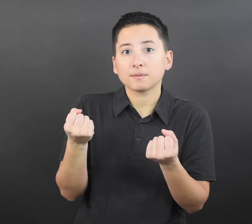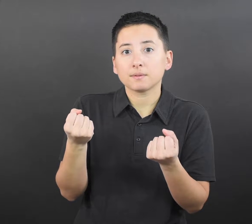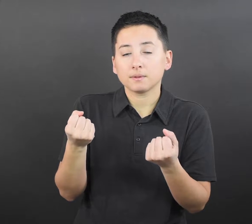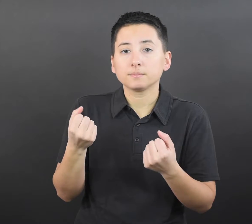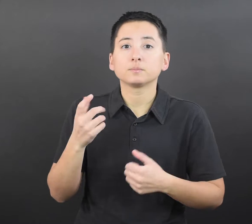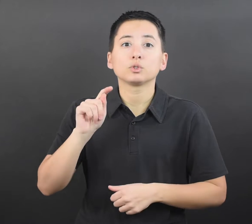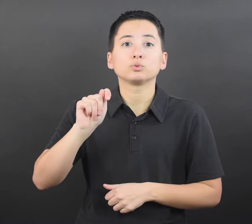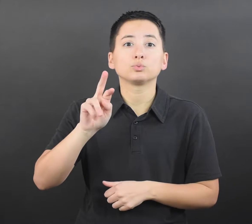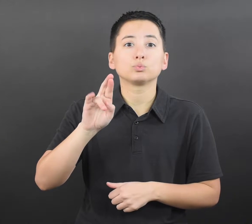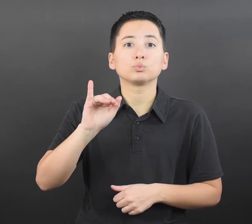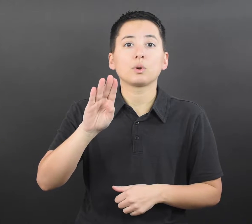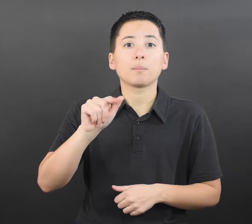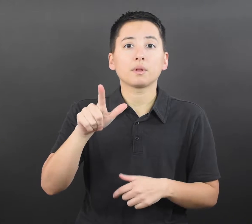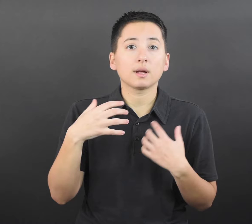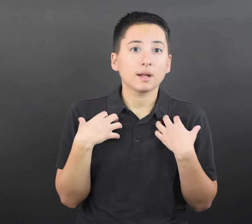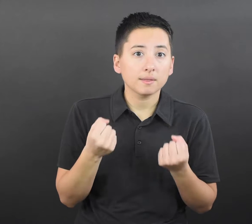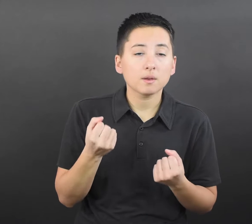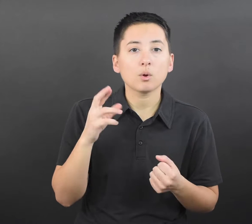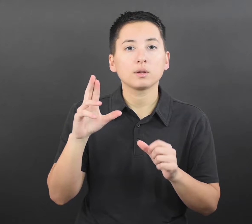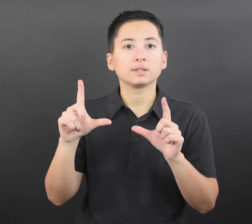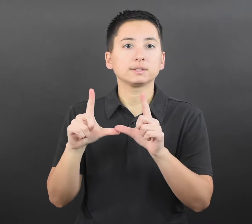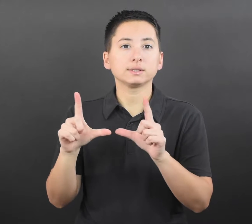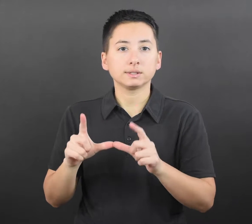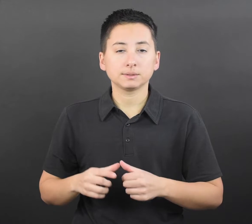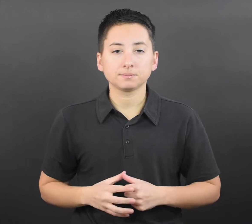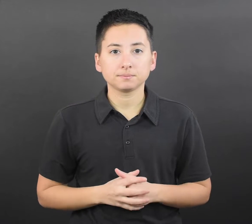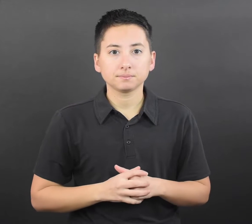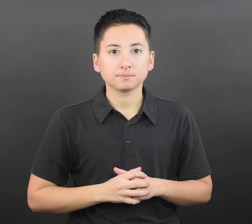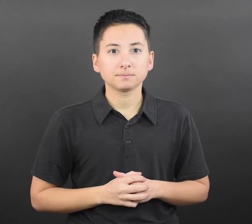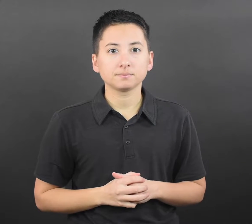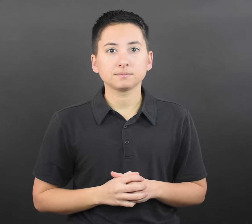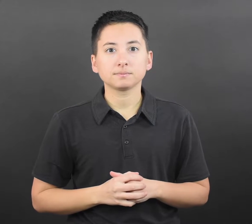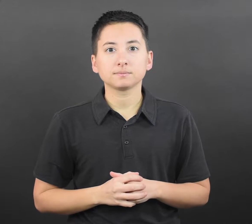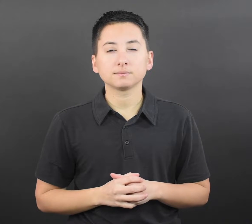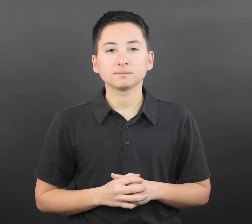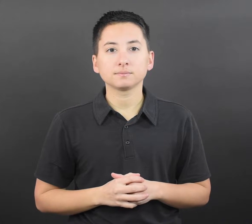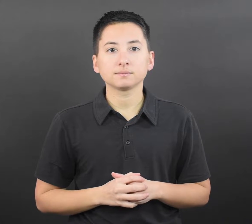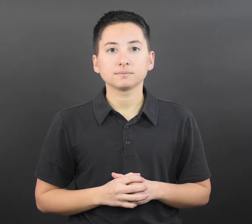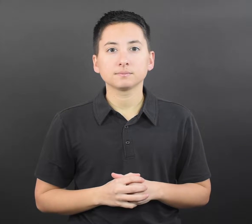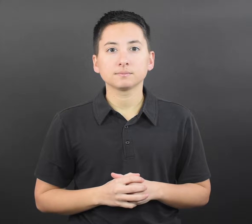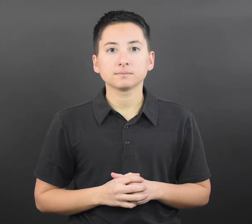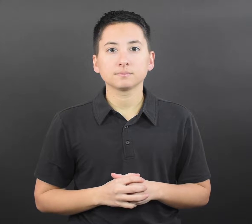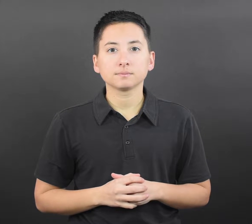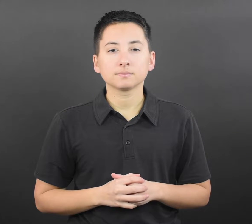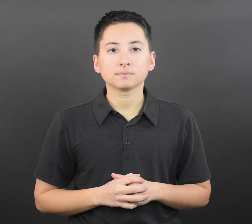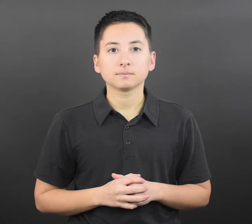Please, however, submit the form even if you do not know all the information or